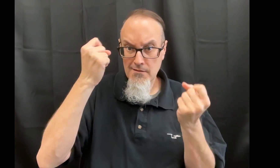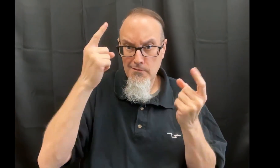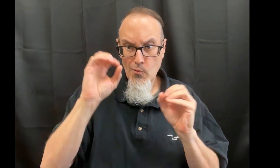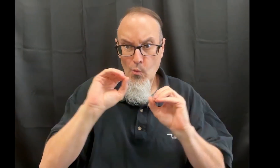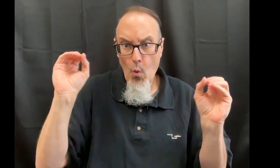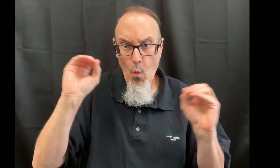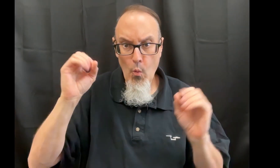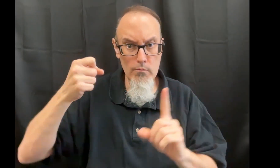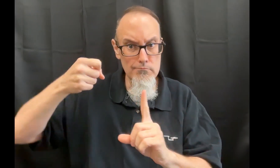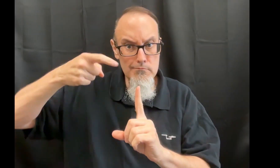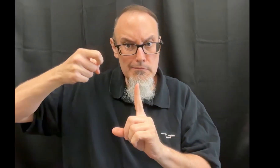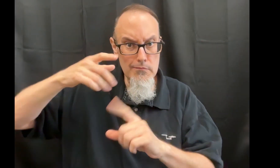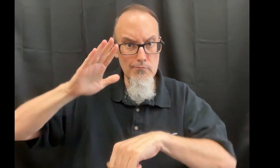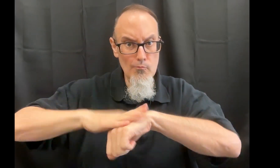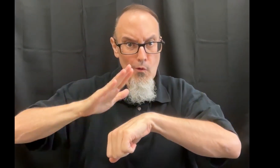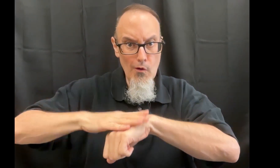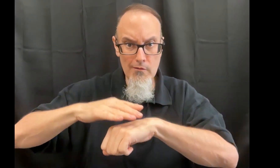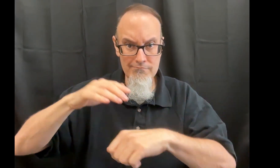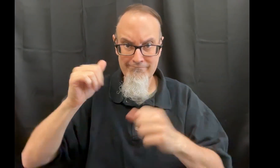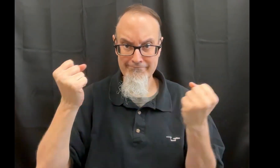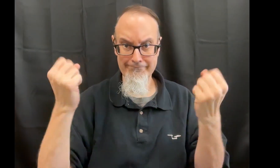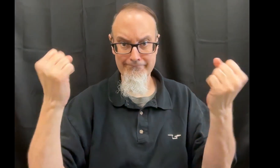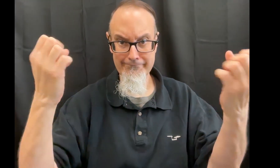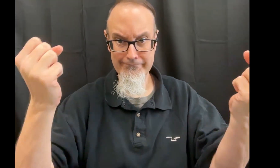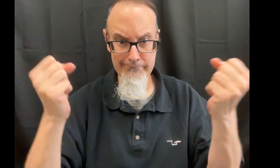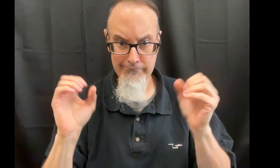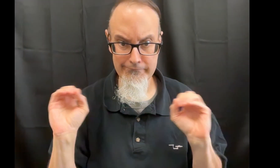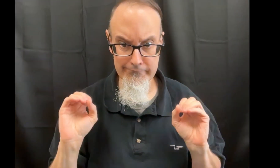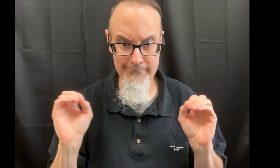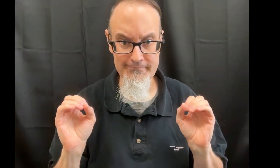There’s no trigger warning given in ASL.